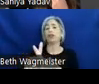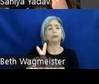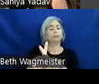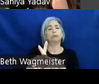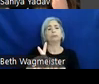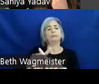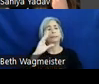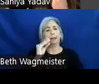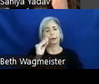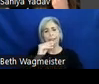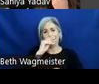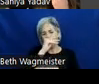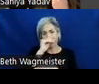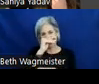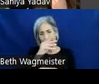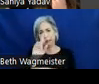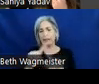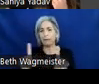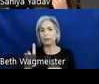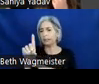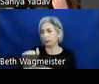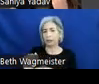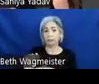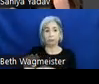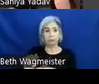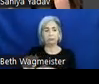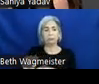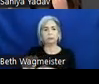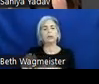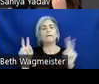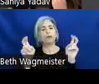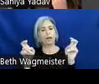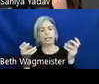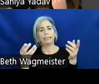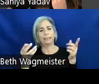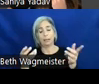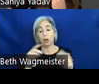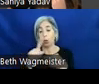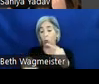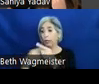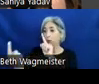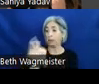There is often a phrase in the disability community going like this, when you meet one person with autism,